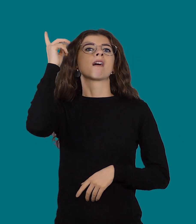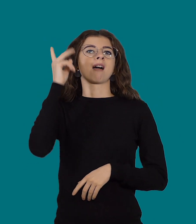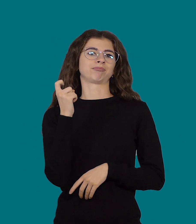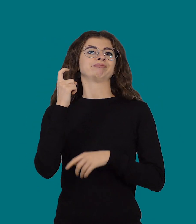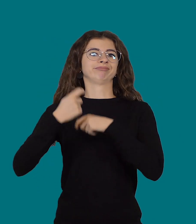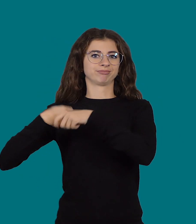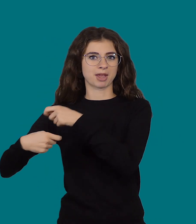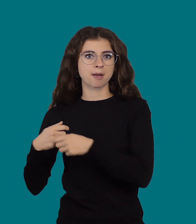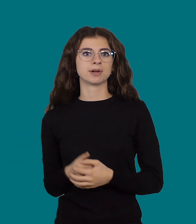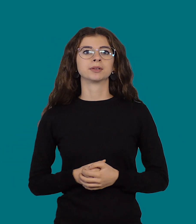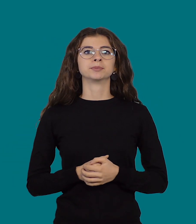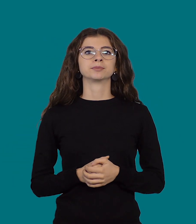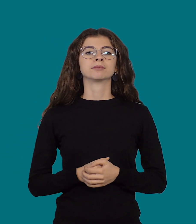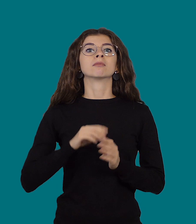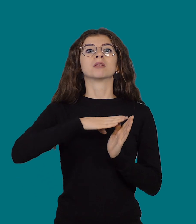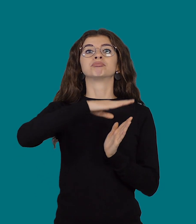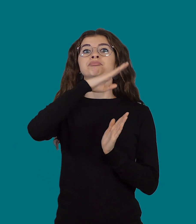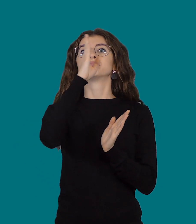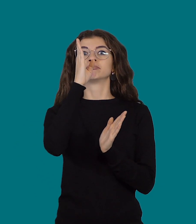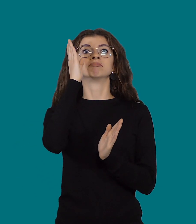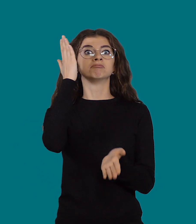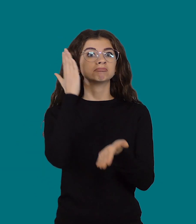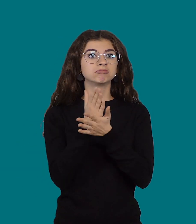This takes half a day.